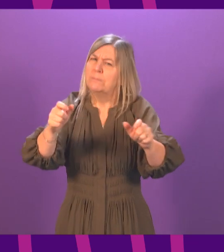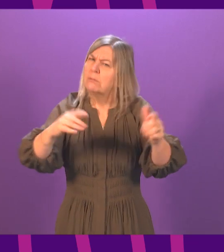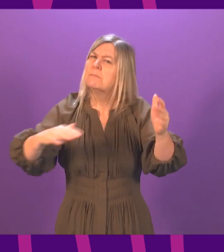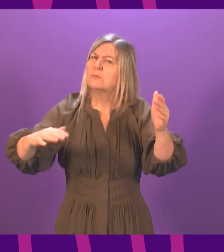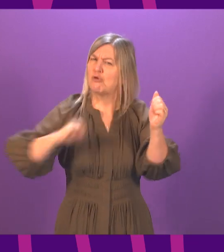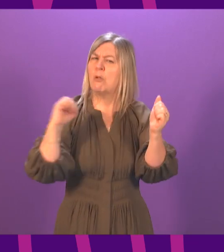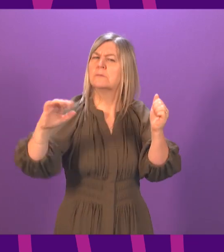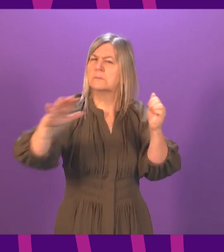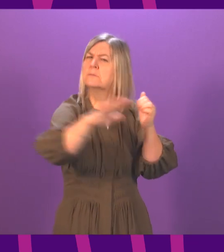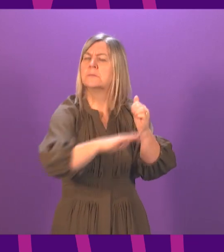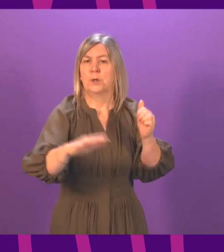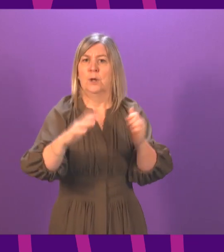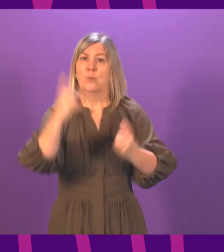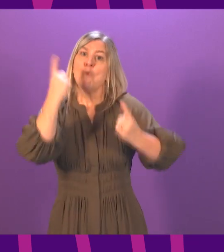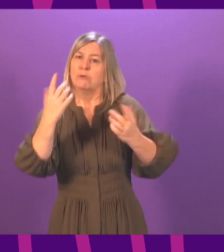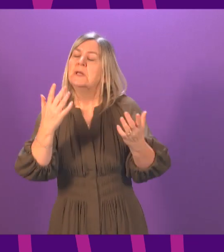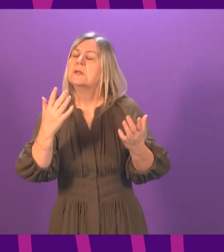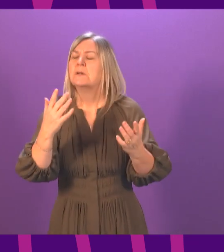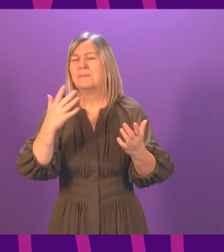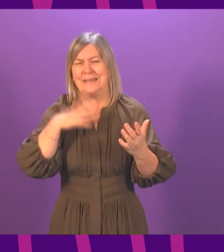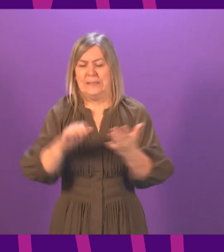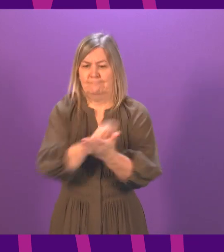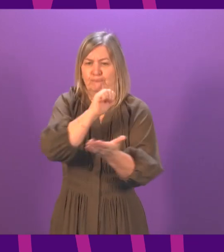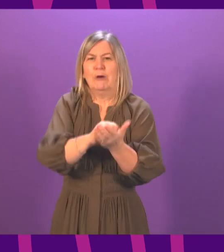affected, but that is why it is right that we do this properly to address the issue of those